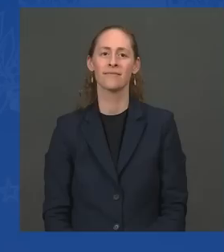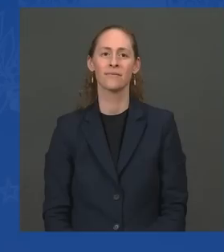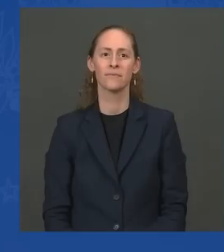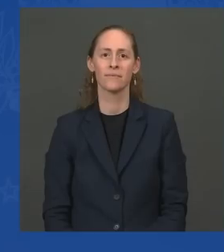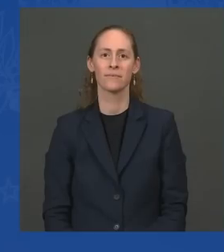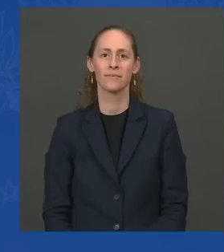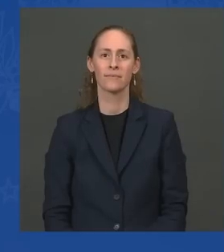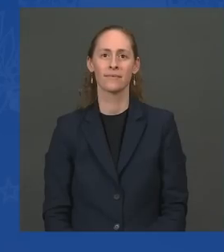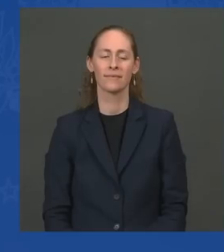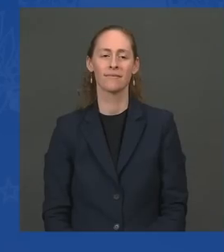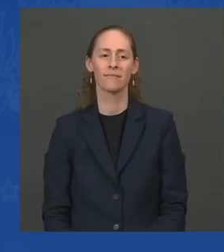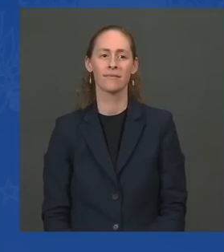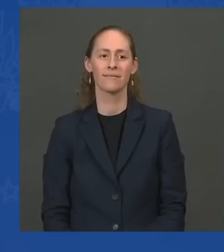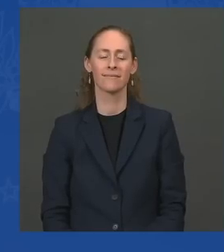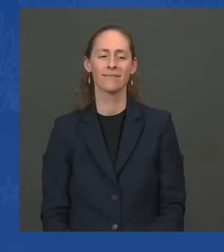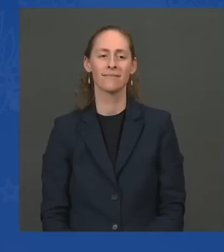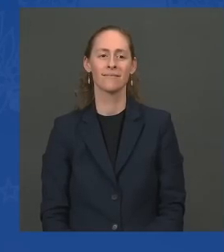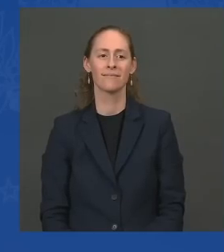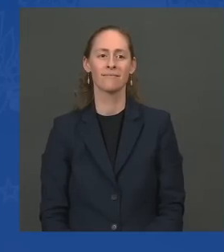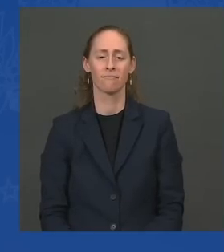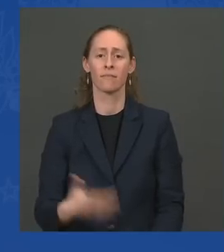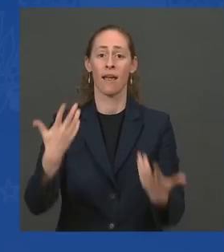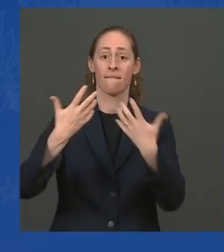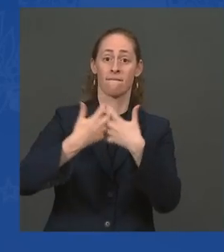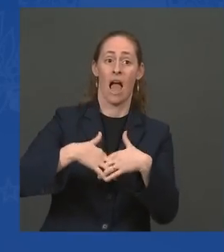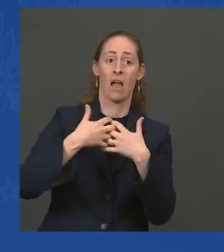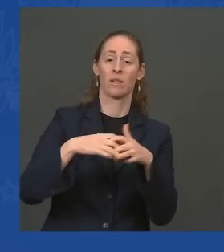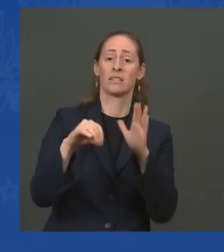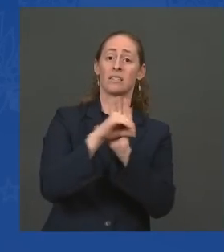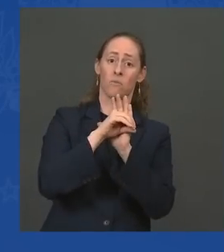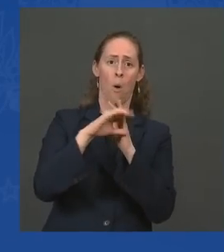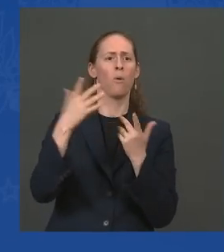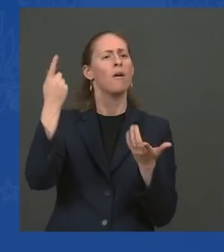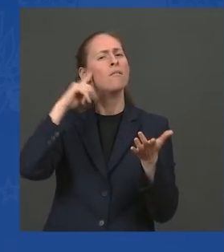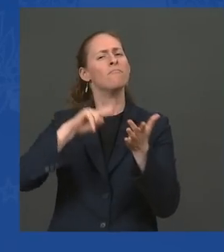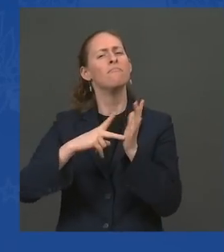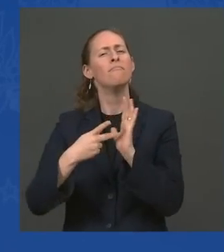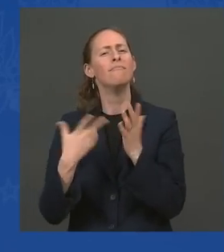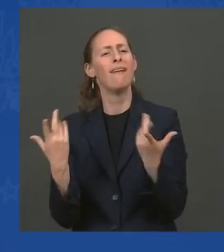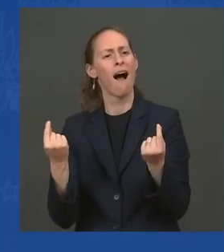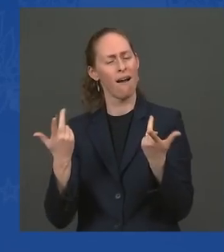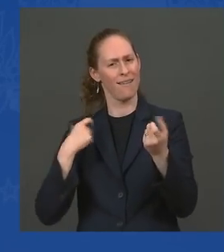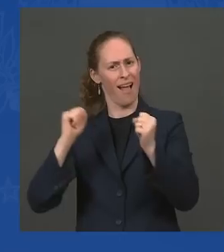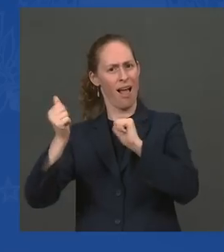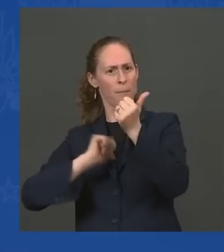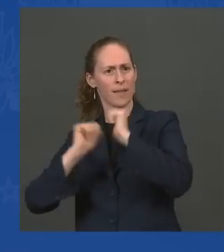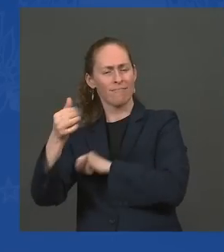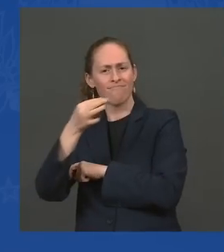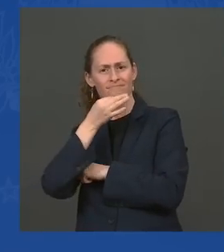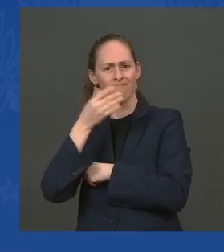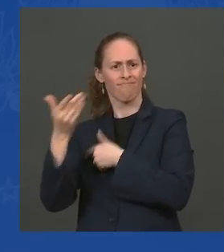Factory Zero showcases the competitive advantage of our skilled manufacturing team members